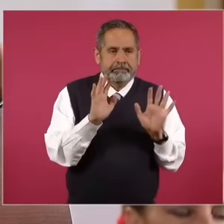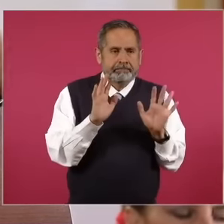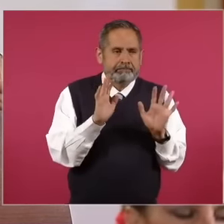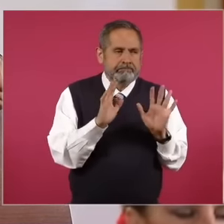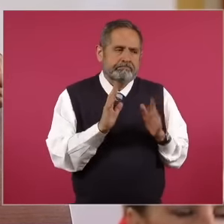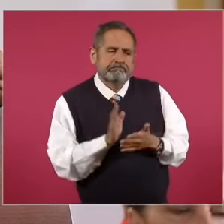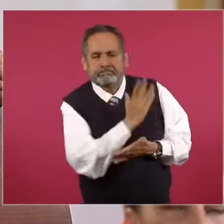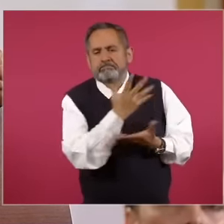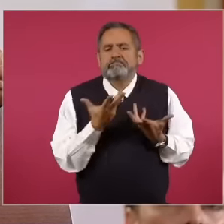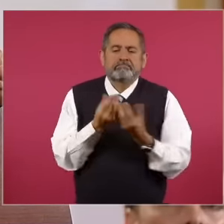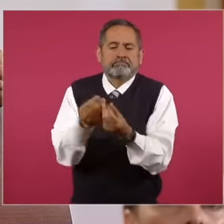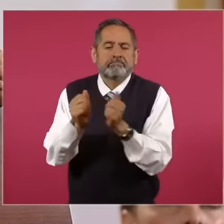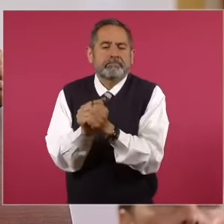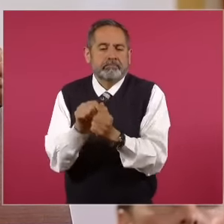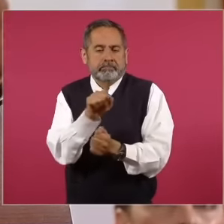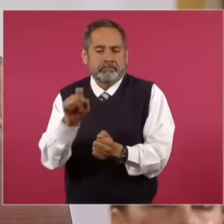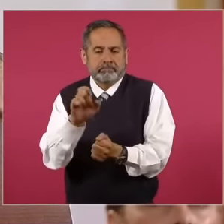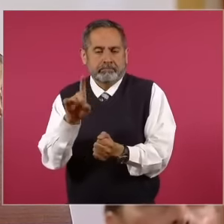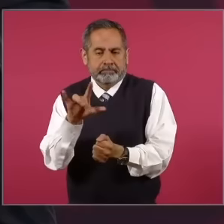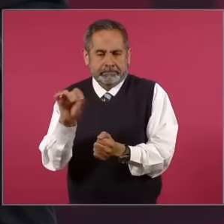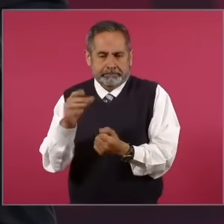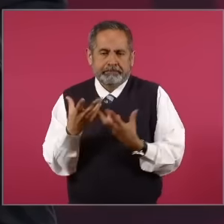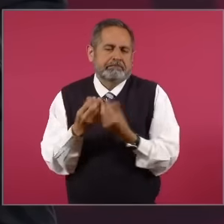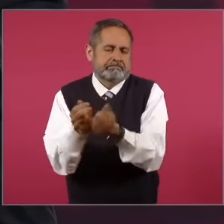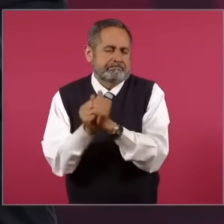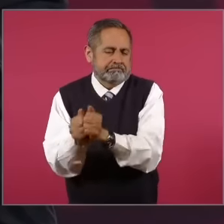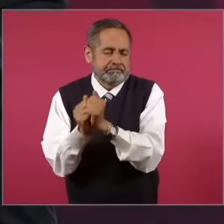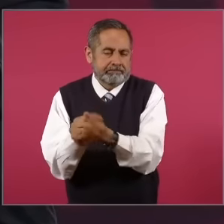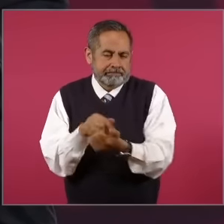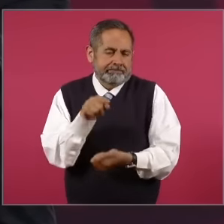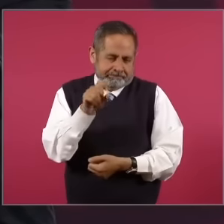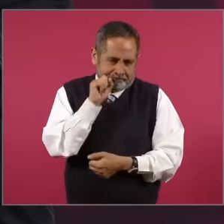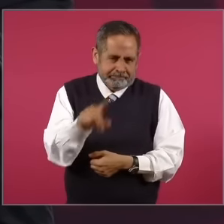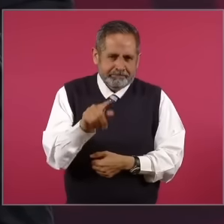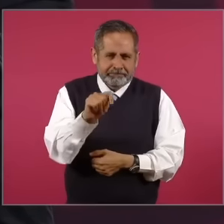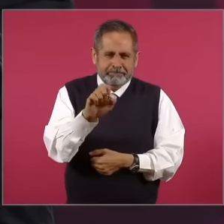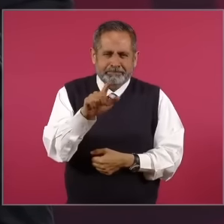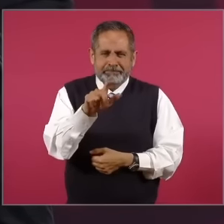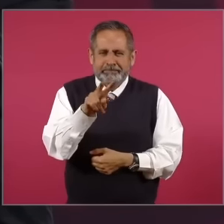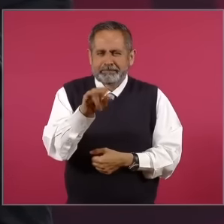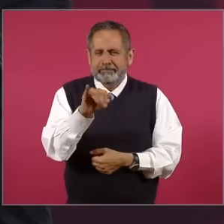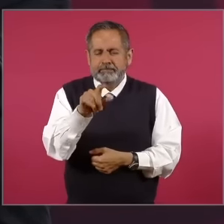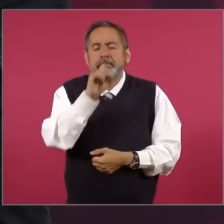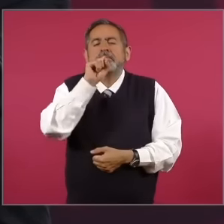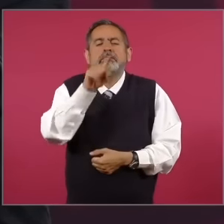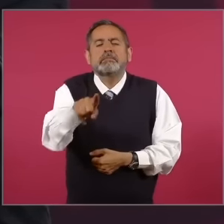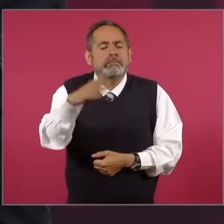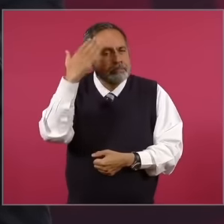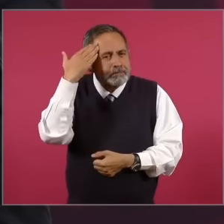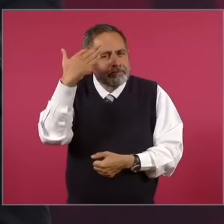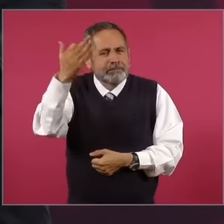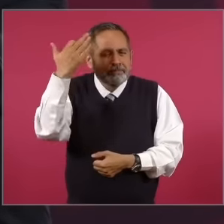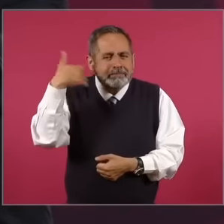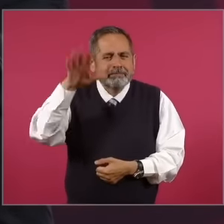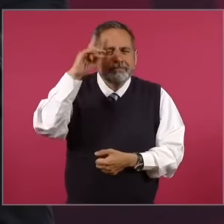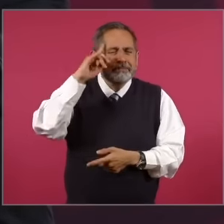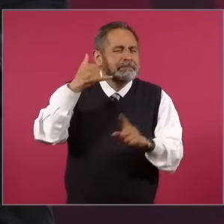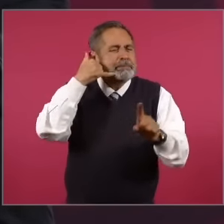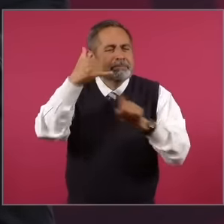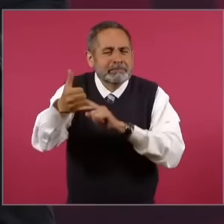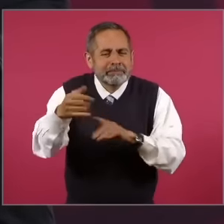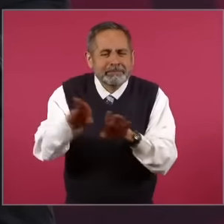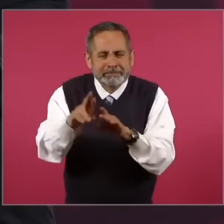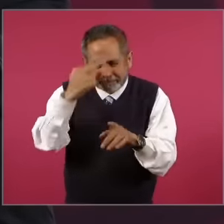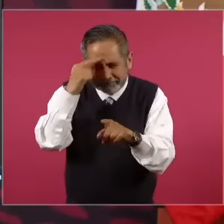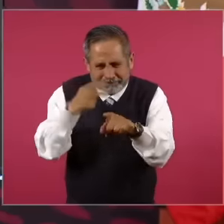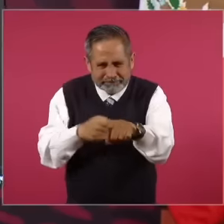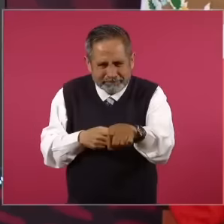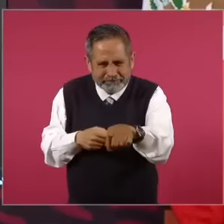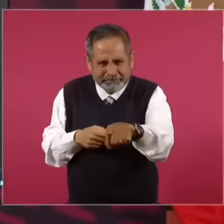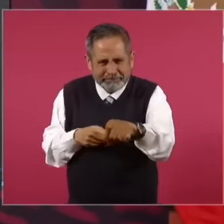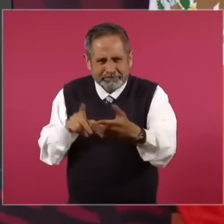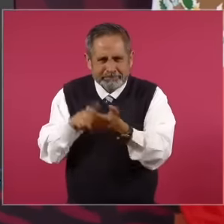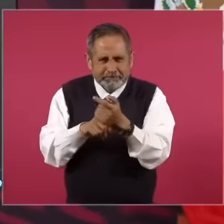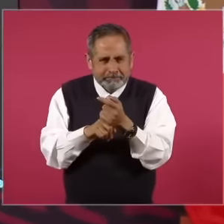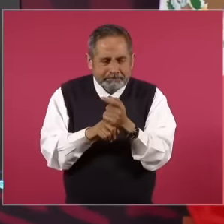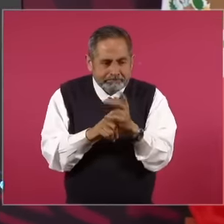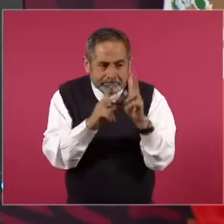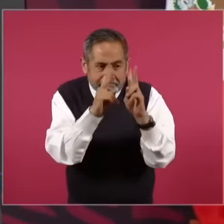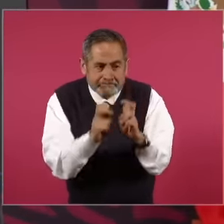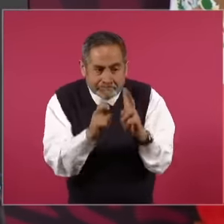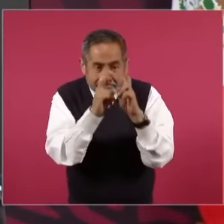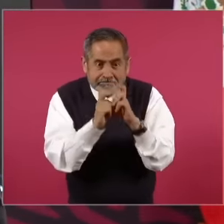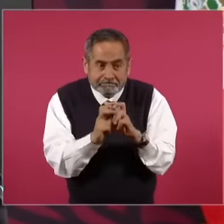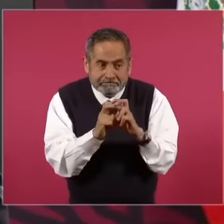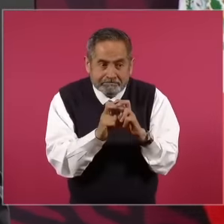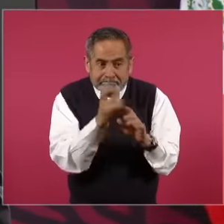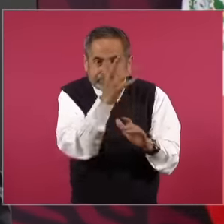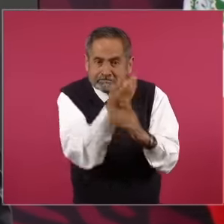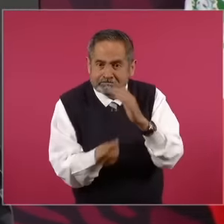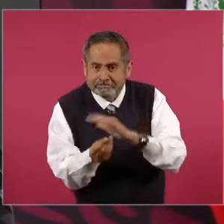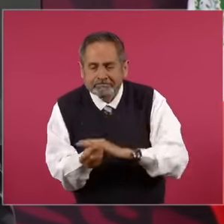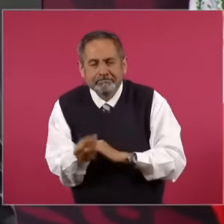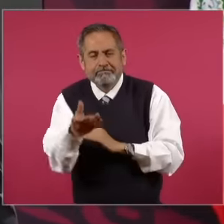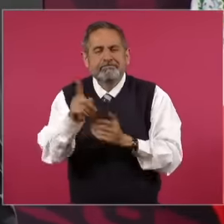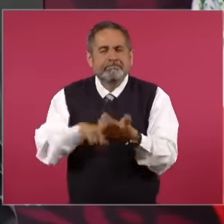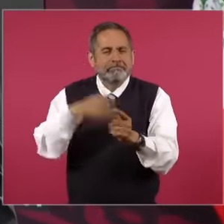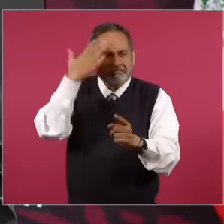sides with Cedillo, that was when they also intercepted that call from Salinas's sister